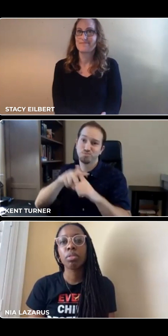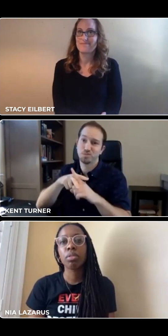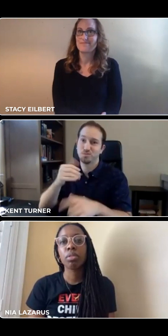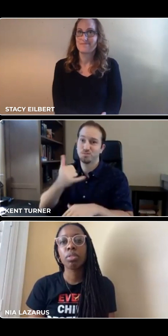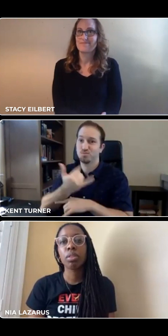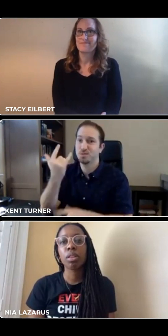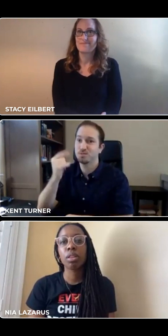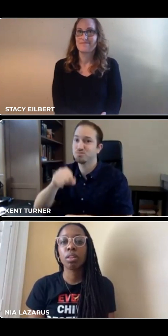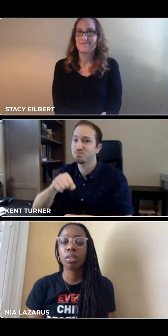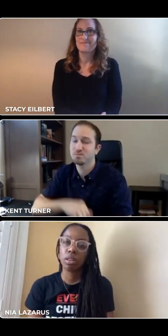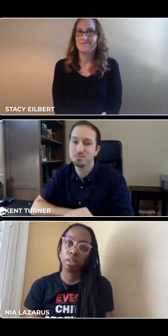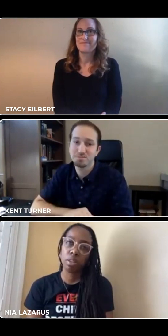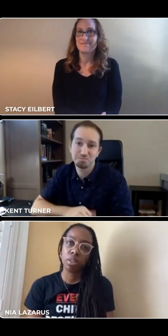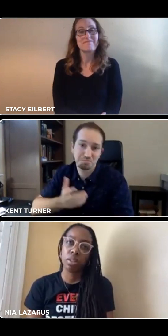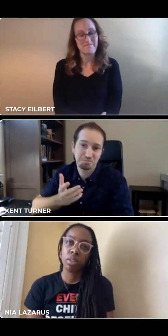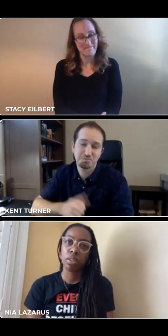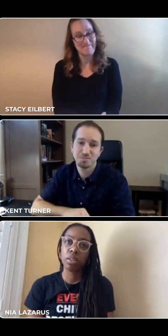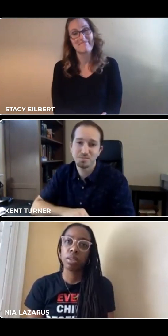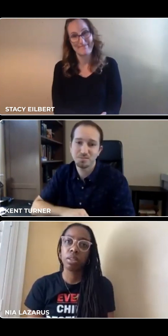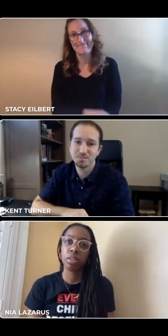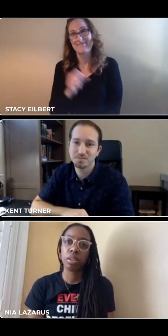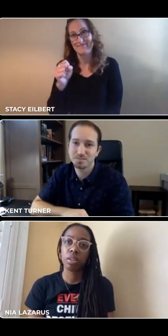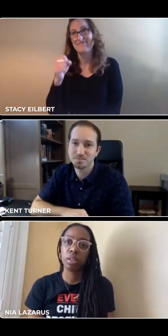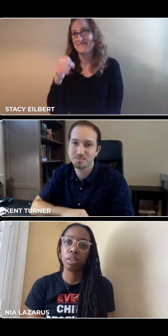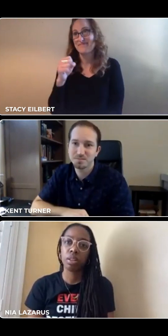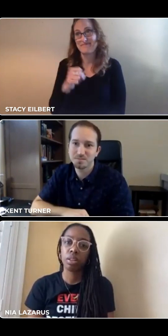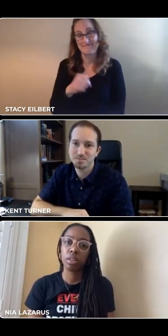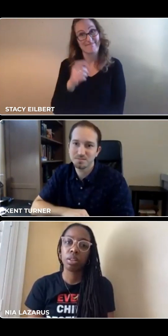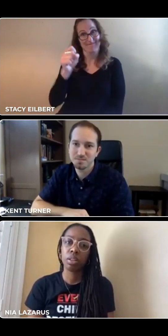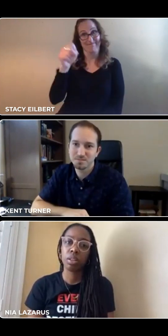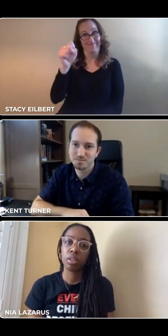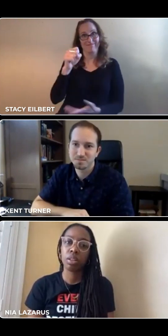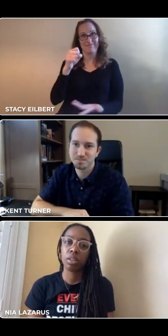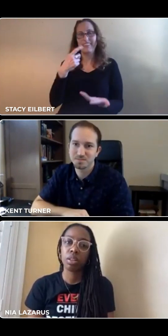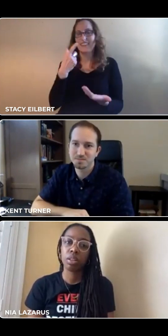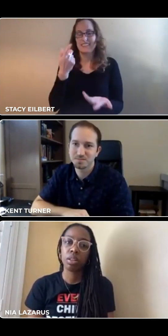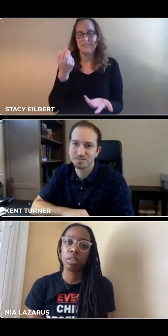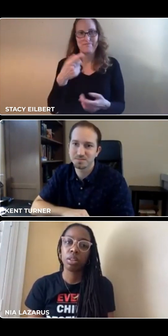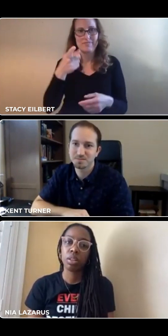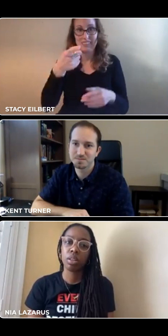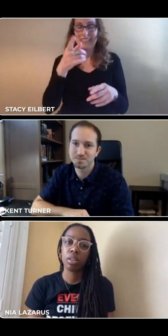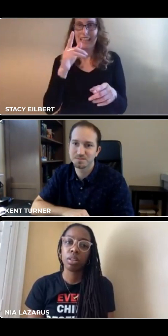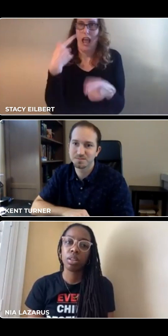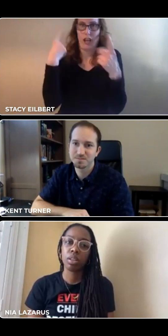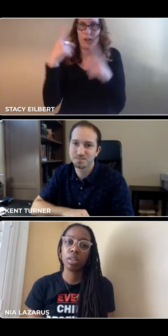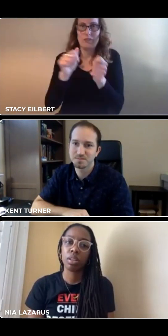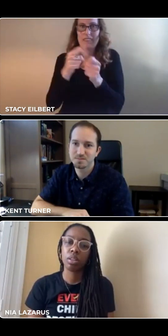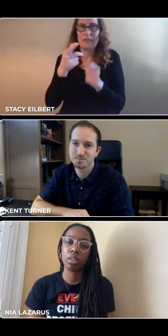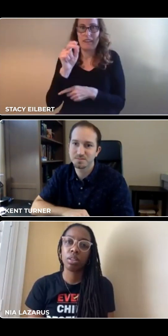also toolkits that you can use for teaching in reference to the game. So, that's something modern that is available at NDC.